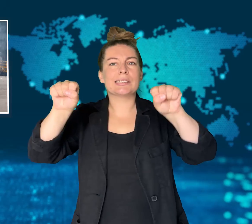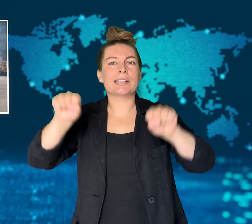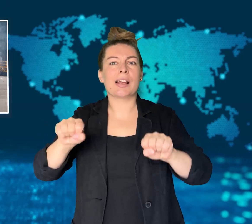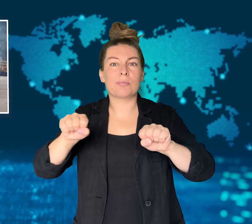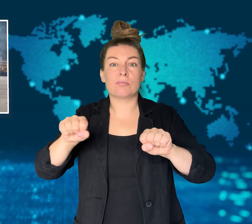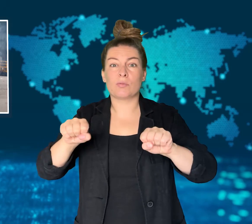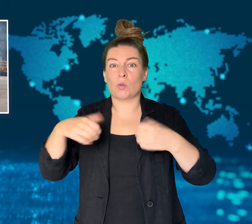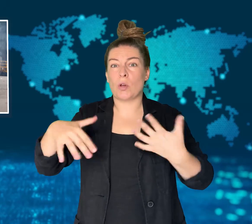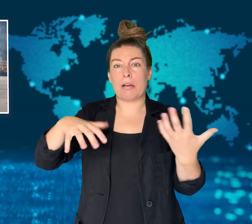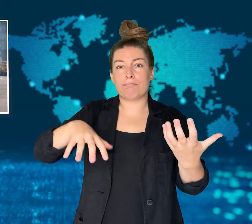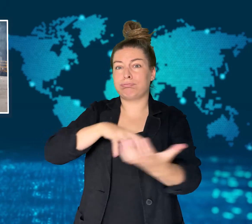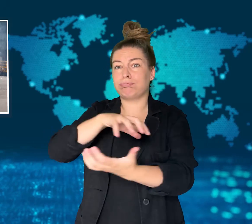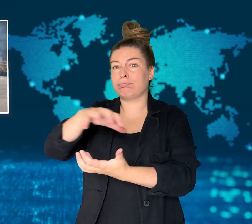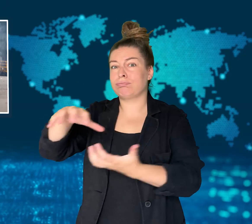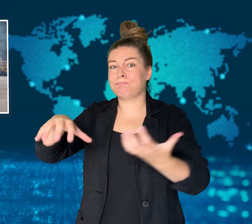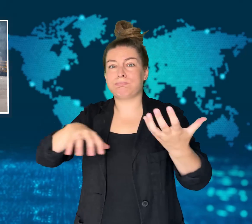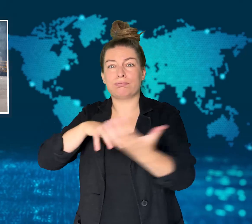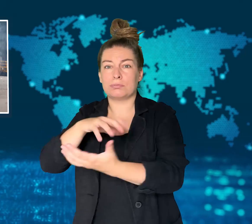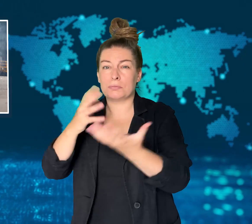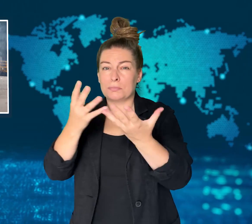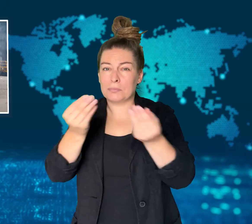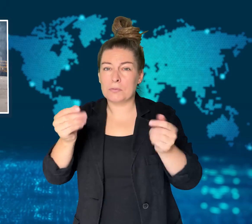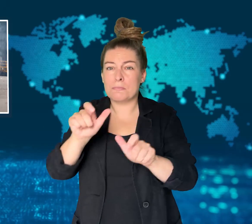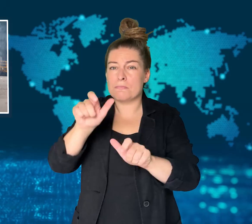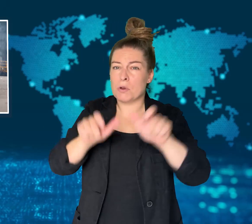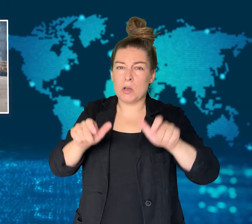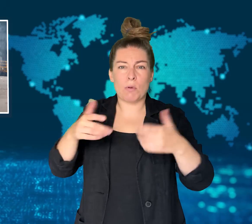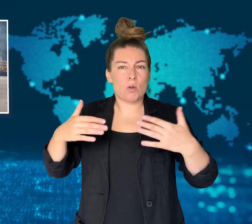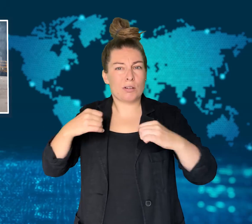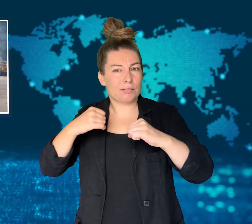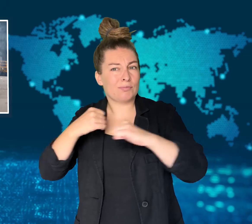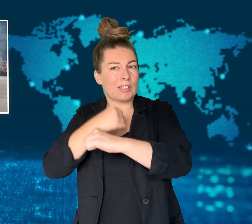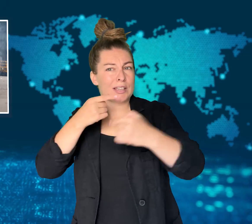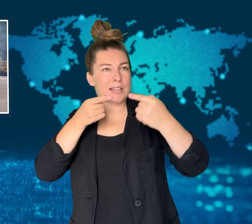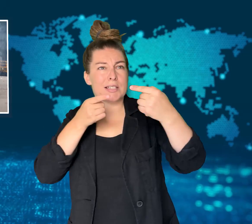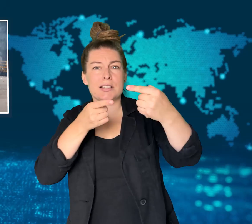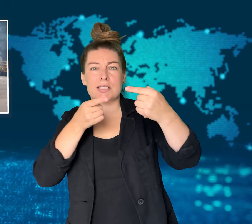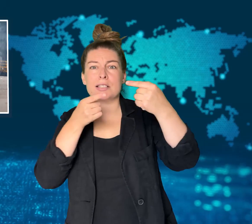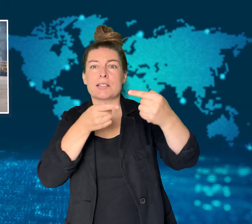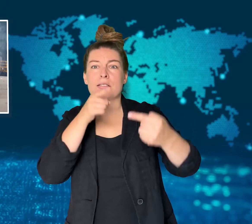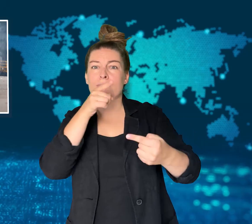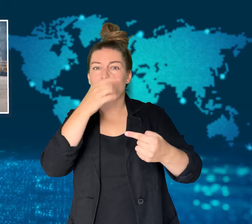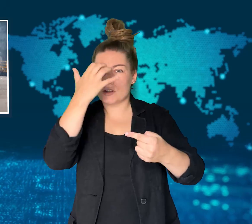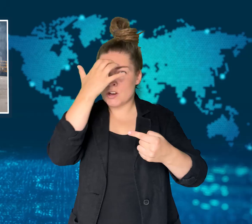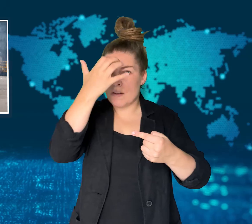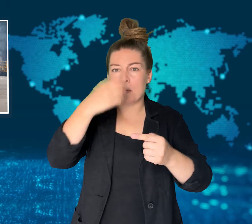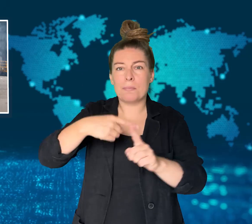government jobs that was discriminatory, but the unrest continued